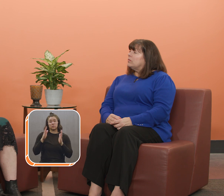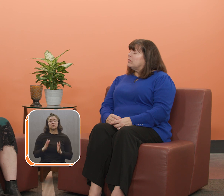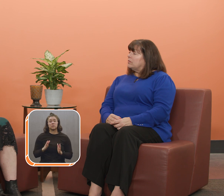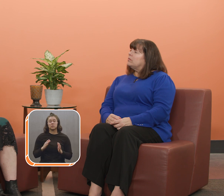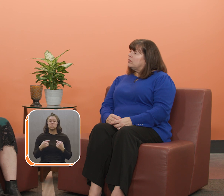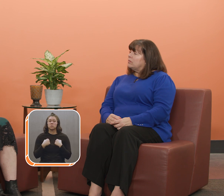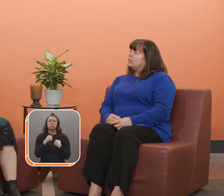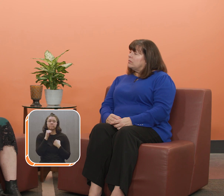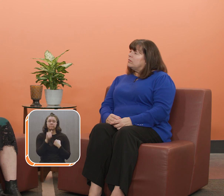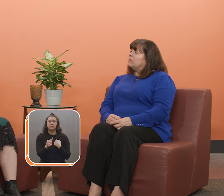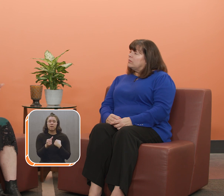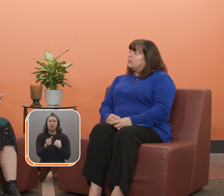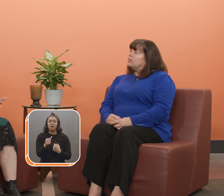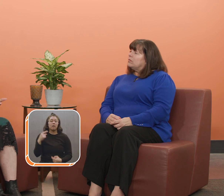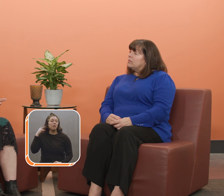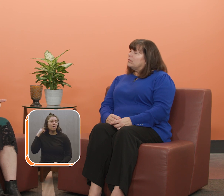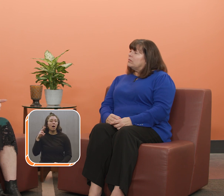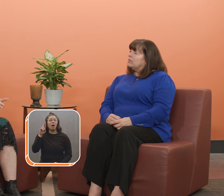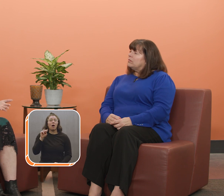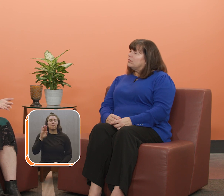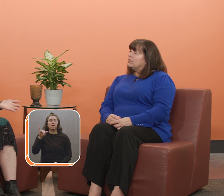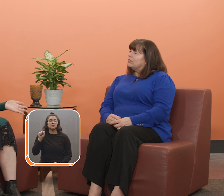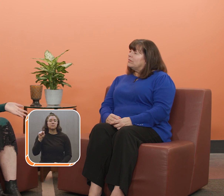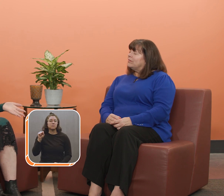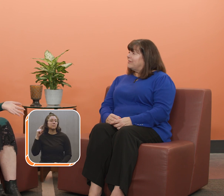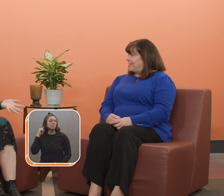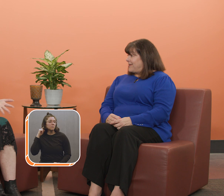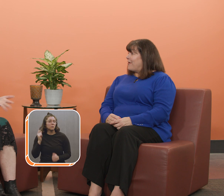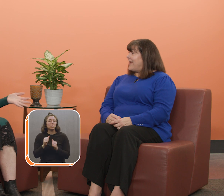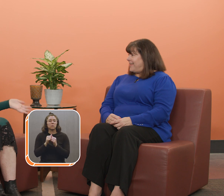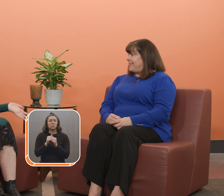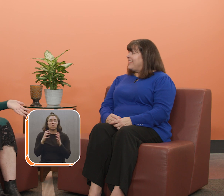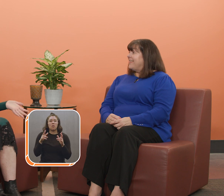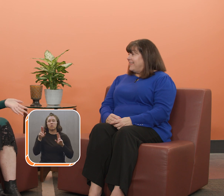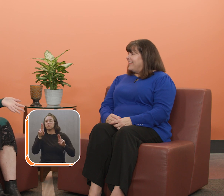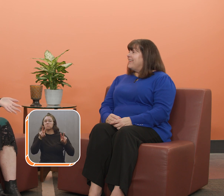we are not unbiased observers of natural phenomenon.